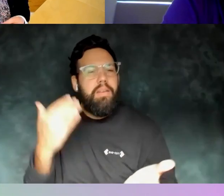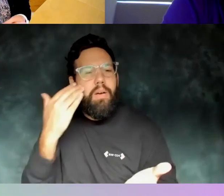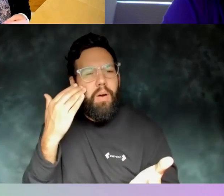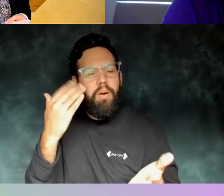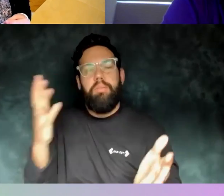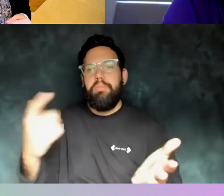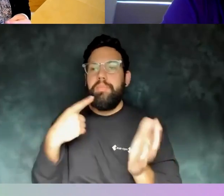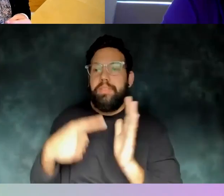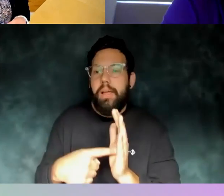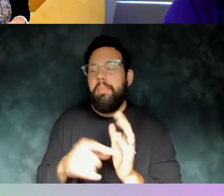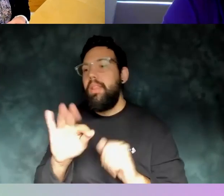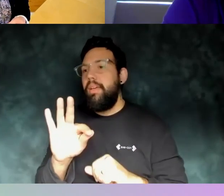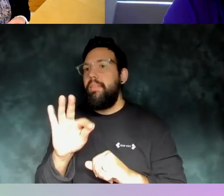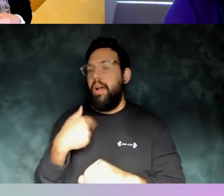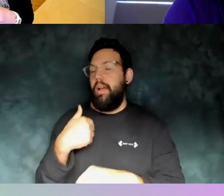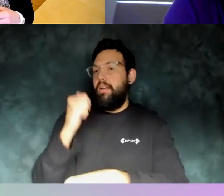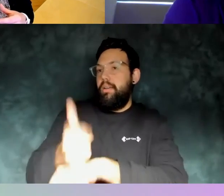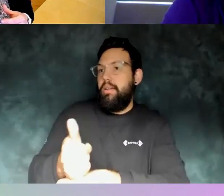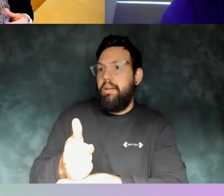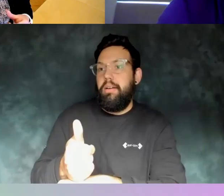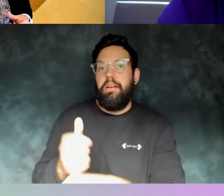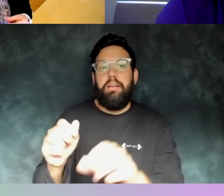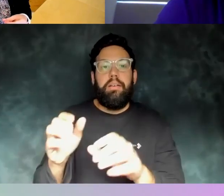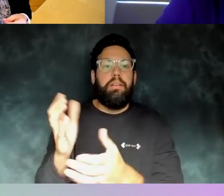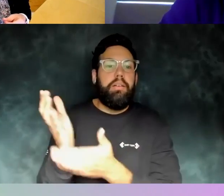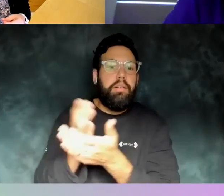much. That was awesome. We have a boatload of questions